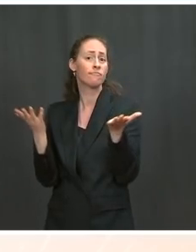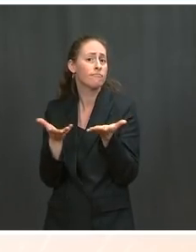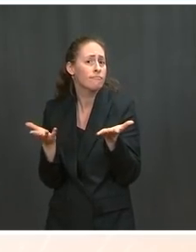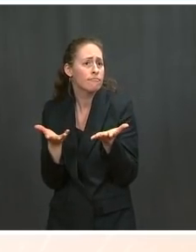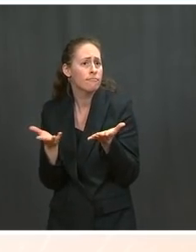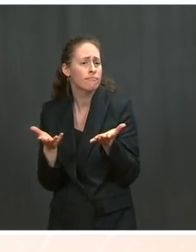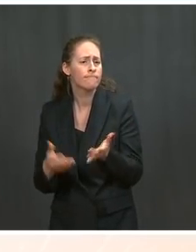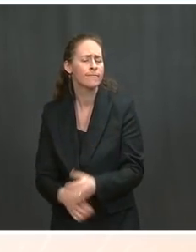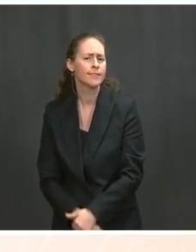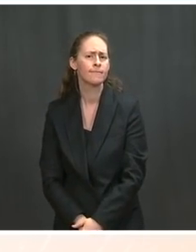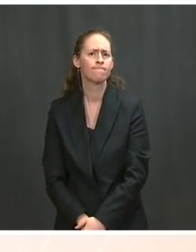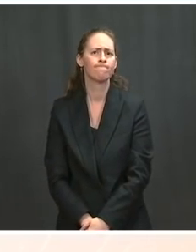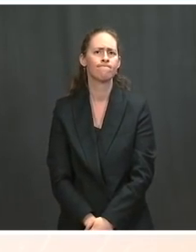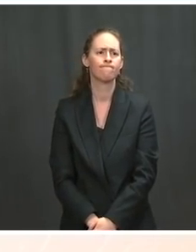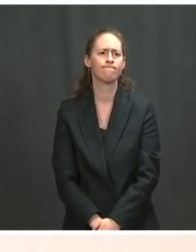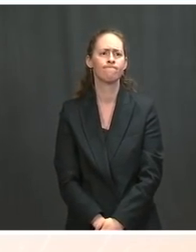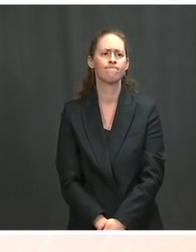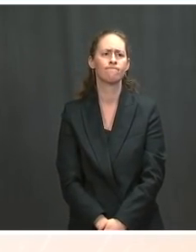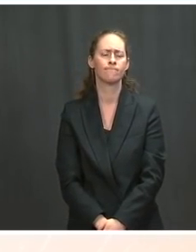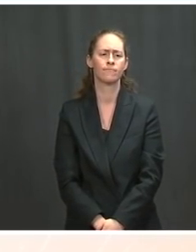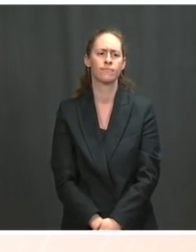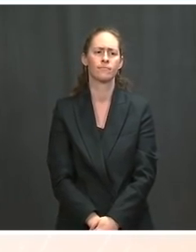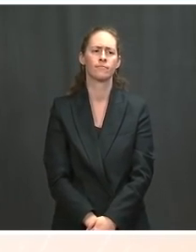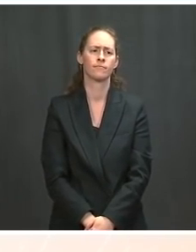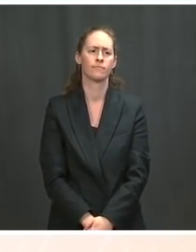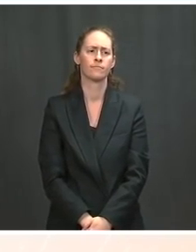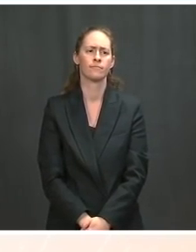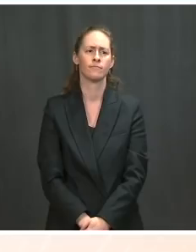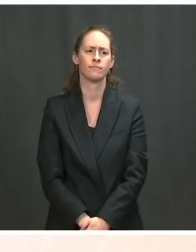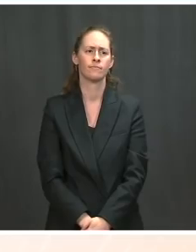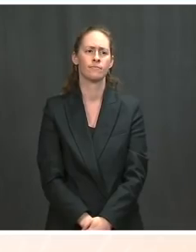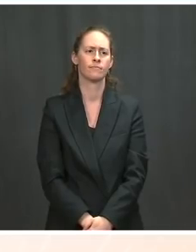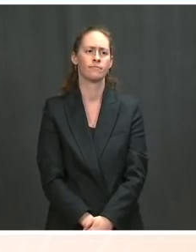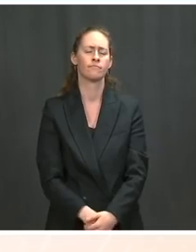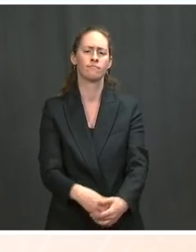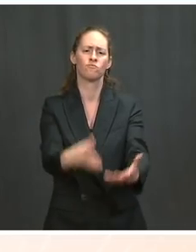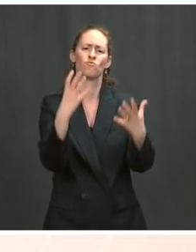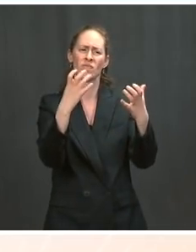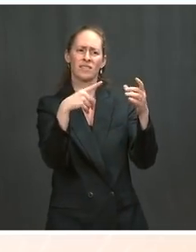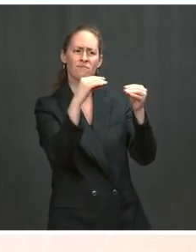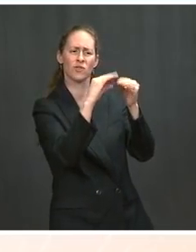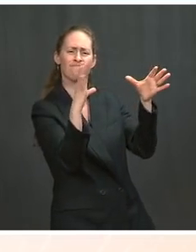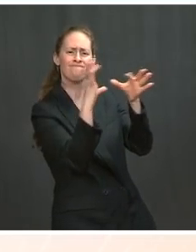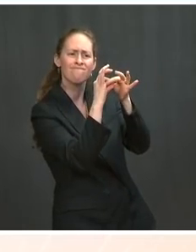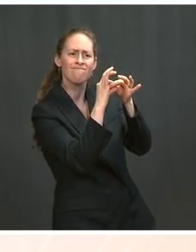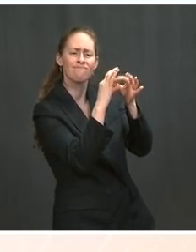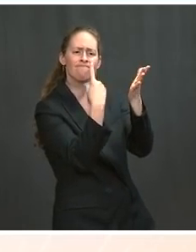you know, he underscored the importance of working to advance peace throughout the region, including between Israelis and Palestinians.